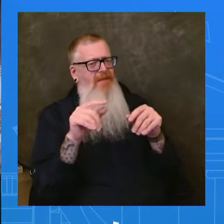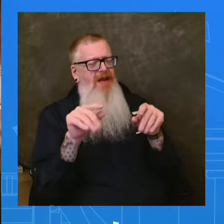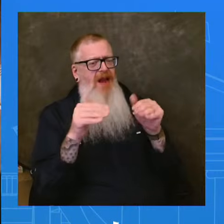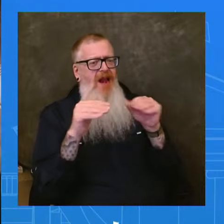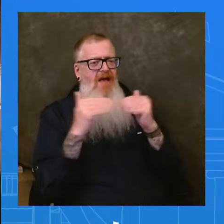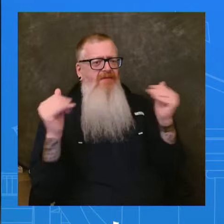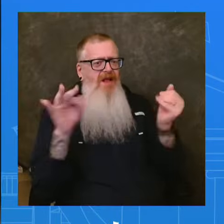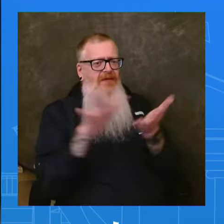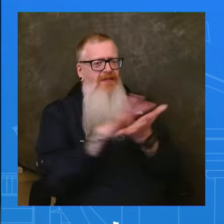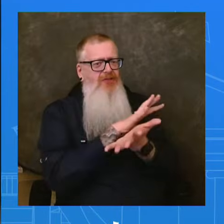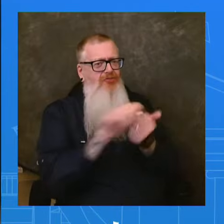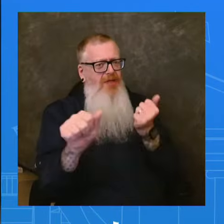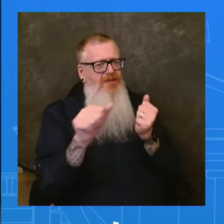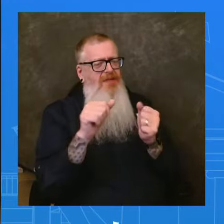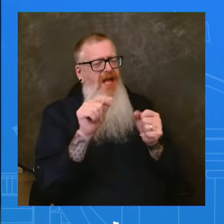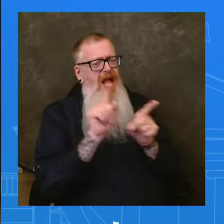Ms. Jean-Pierre: So, look, as I stated,